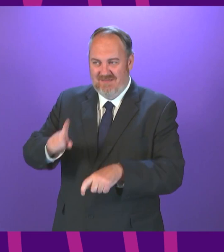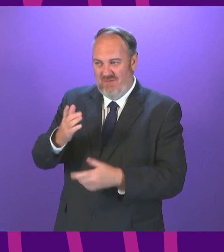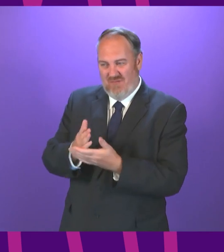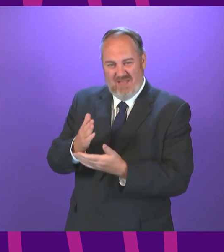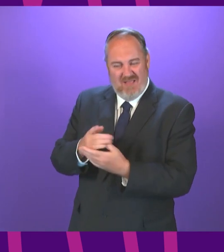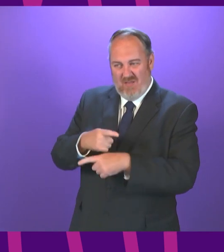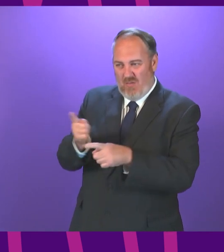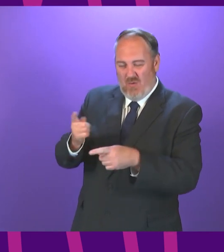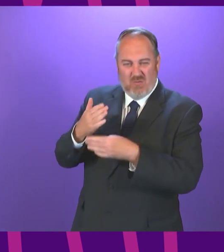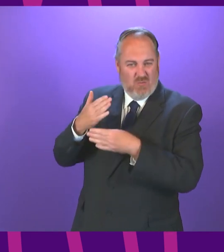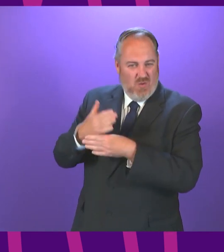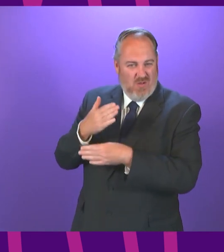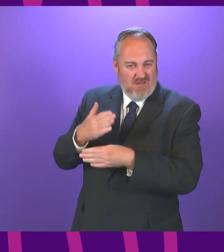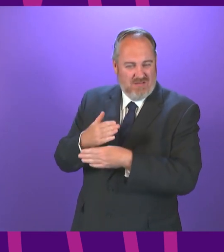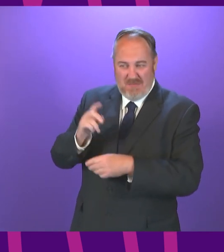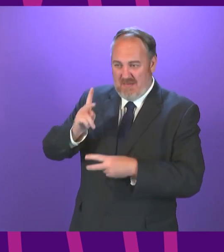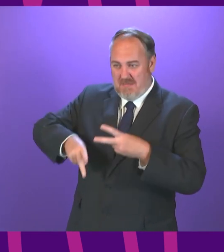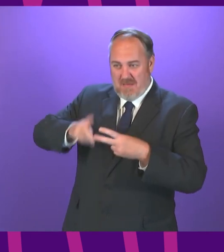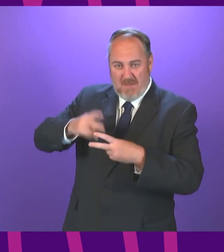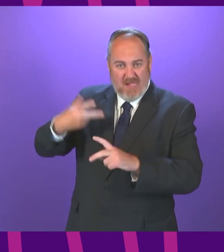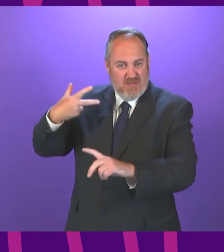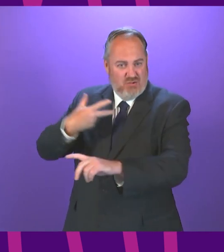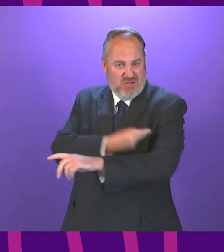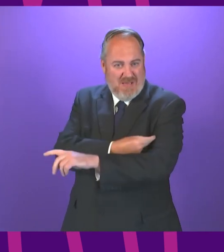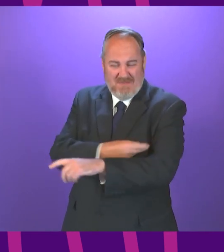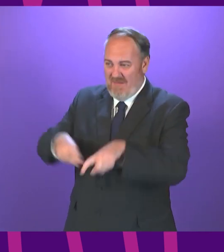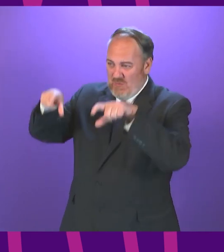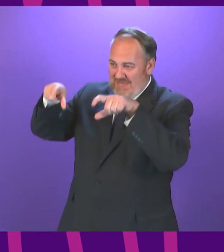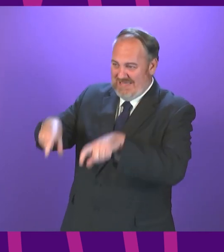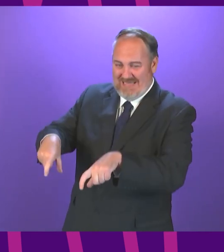been double jabbed and often have not left their installation, yet they are forced to spend 10 days